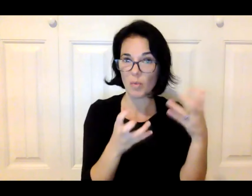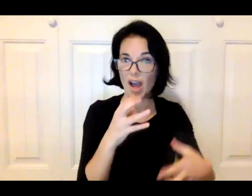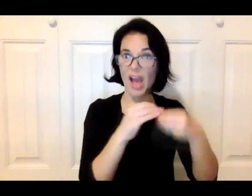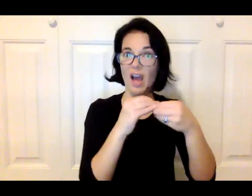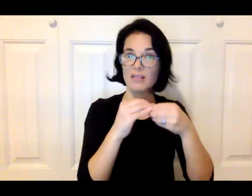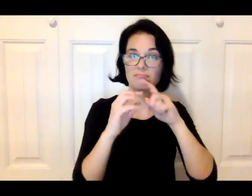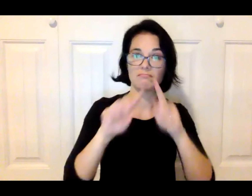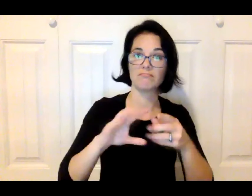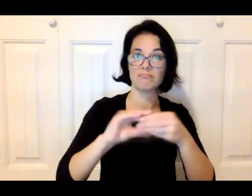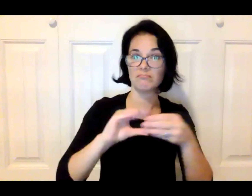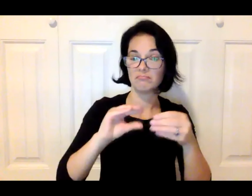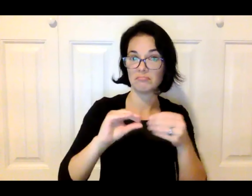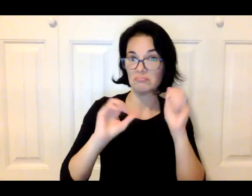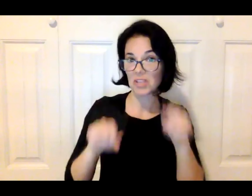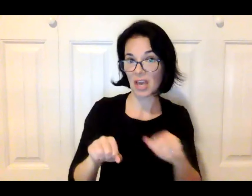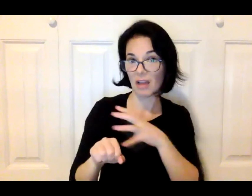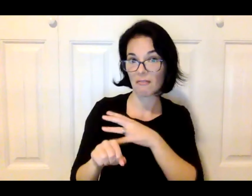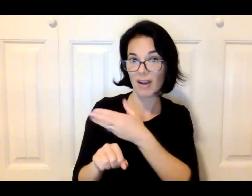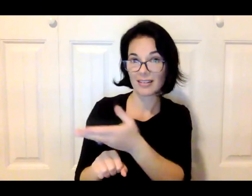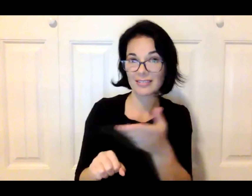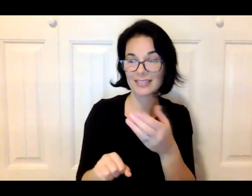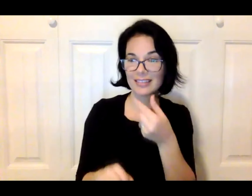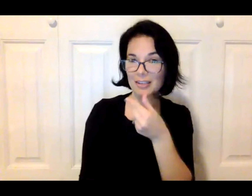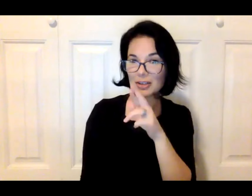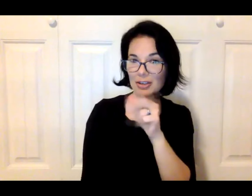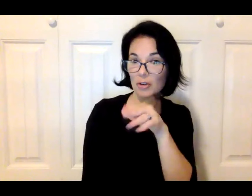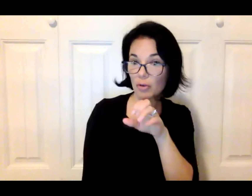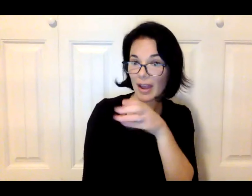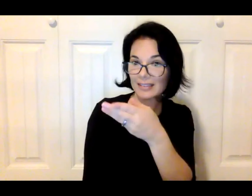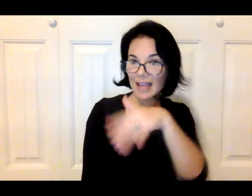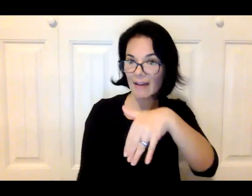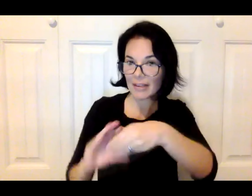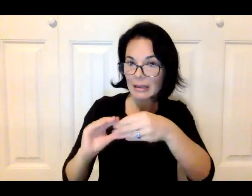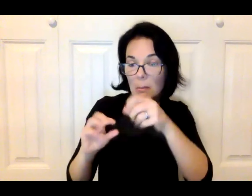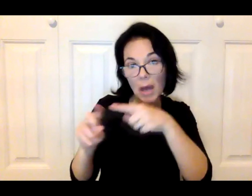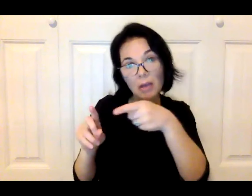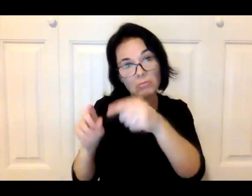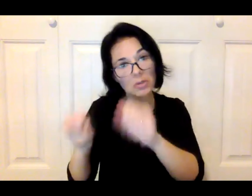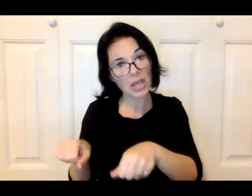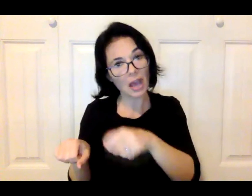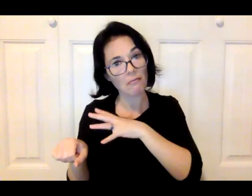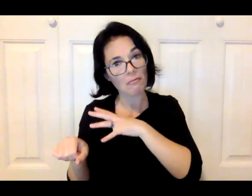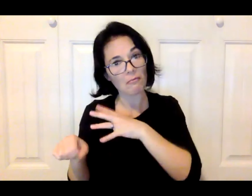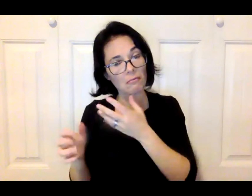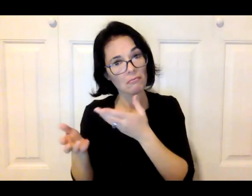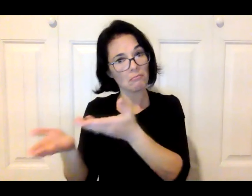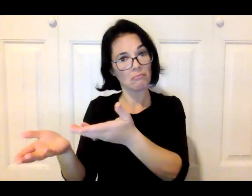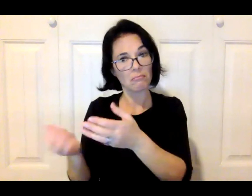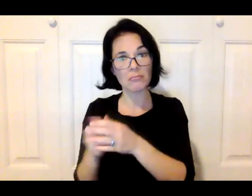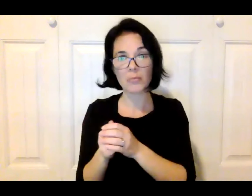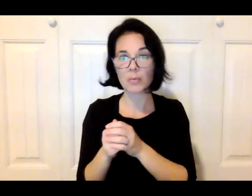“Considerations for wearing masks”–yes, do folks have questions about masks?